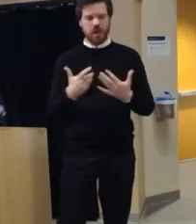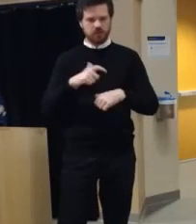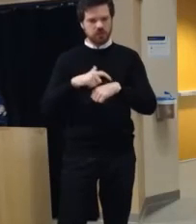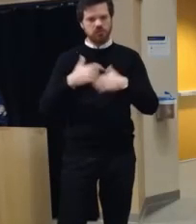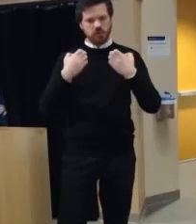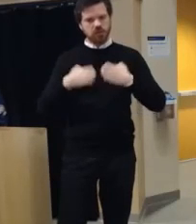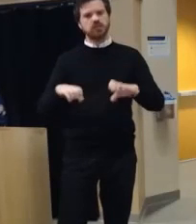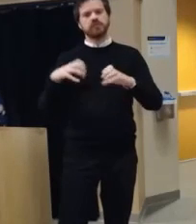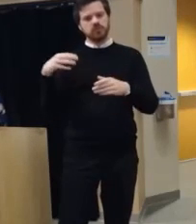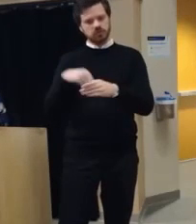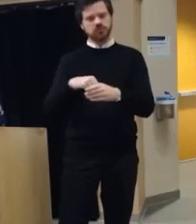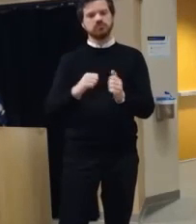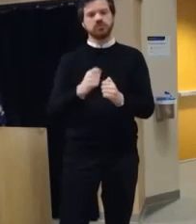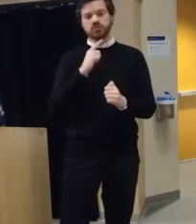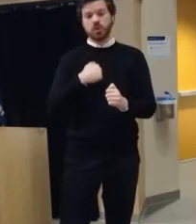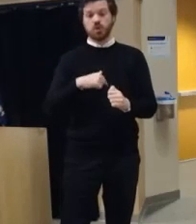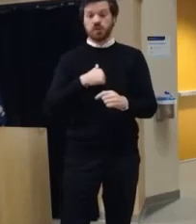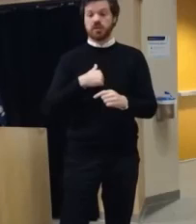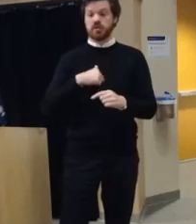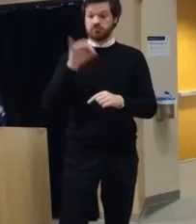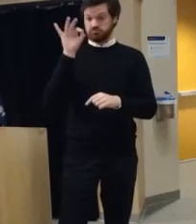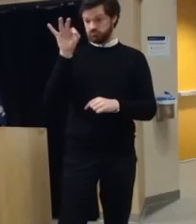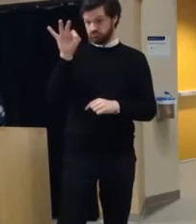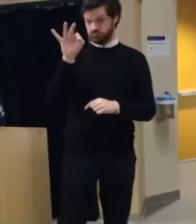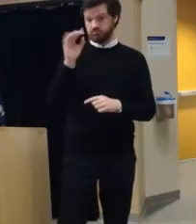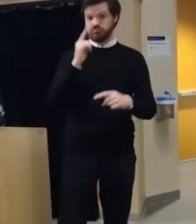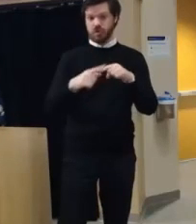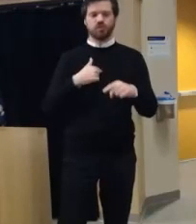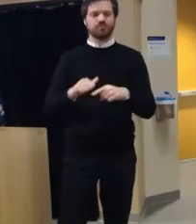into making sure that we're practicing what we preach on a real level so that when we go out